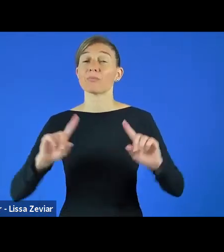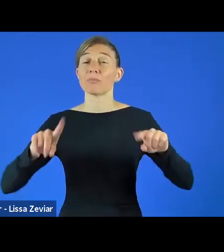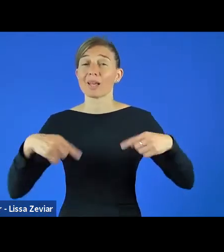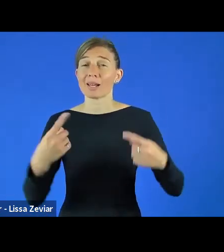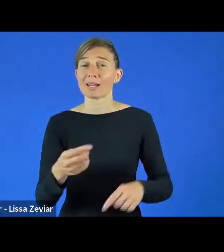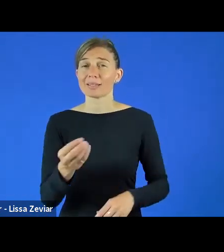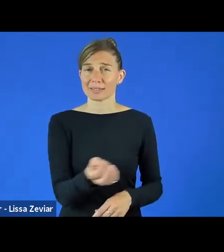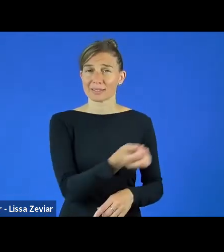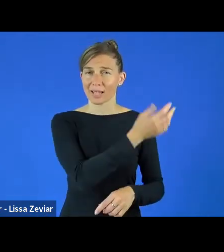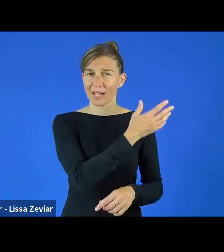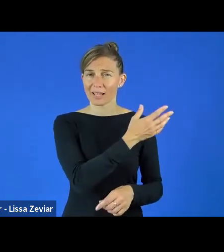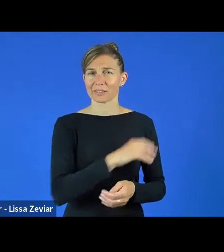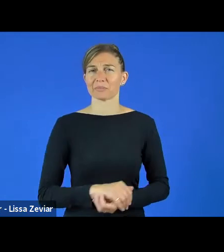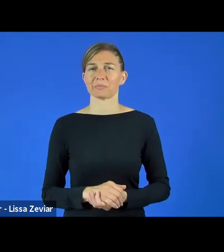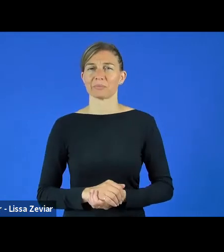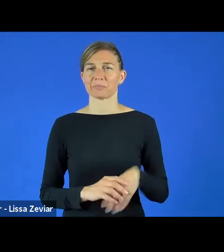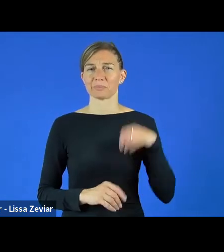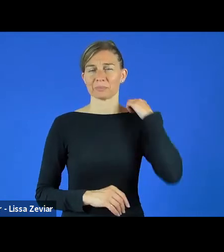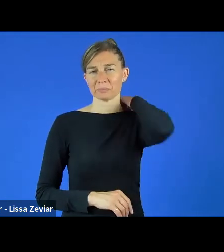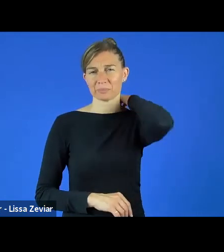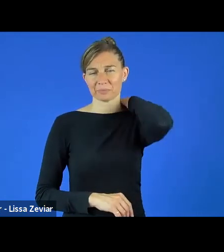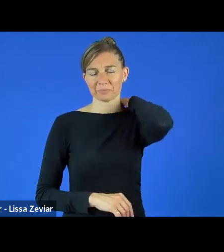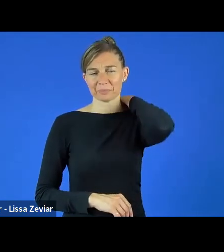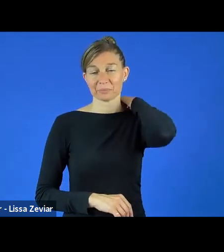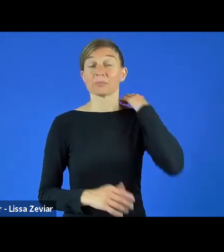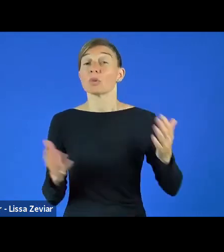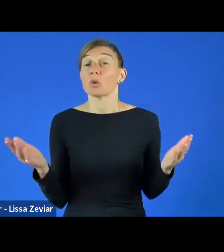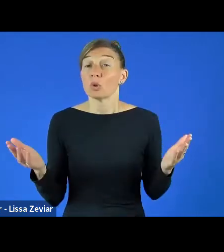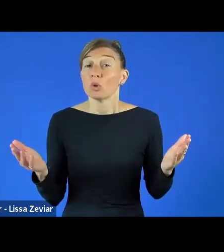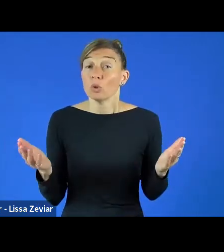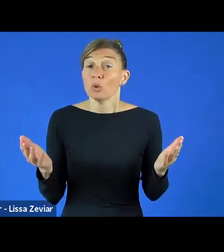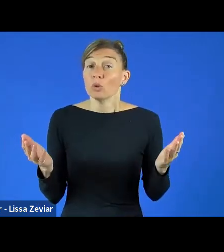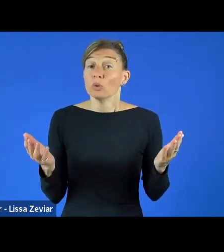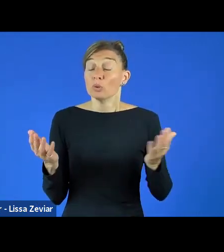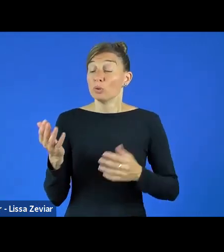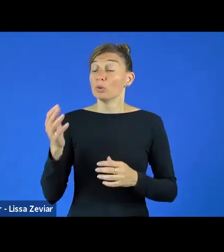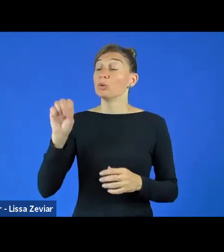So, SAGA has developed strategies for the next 3 years: